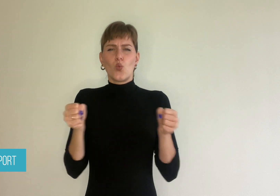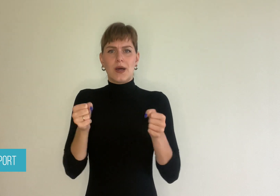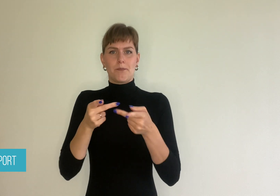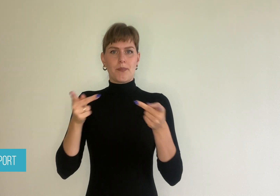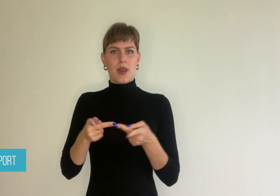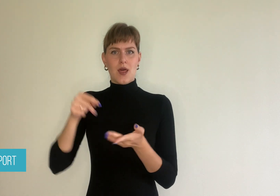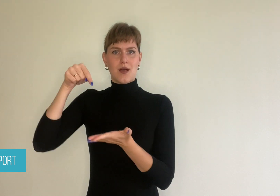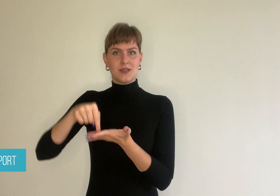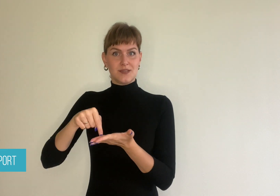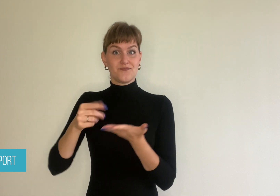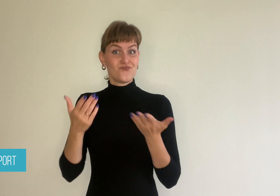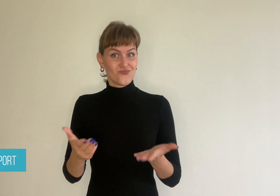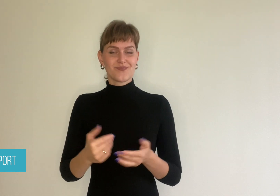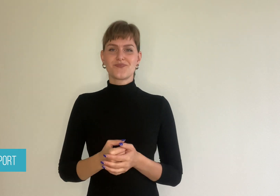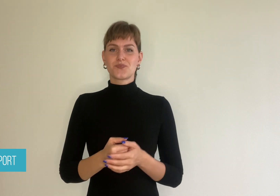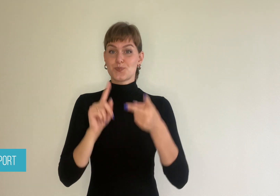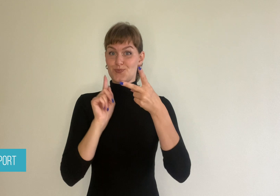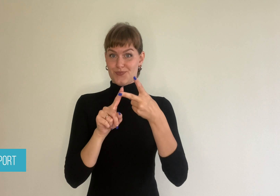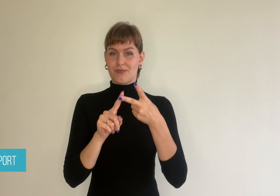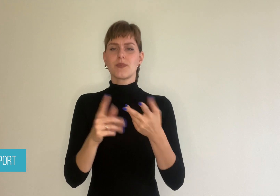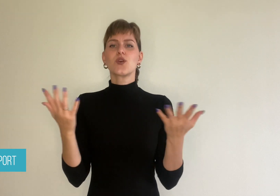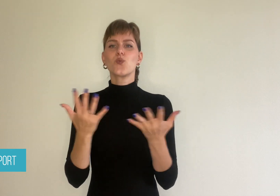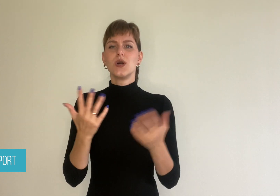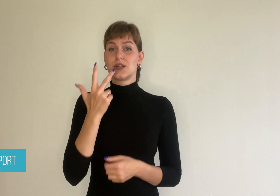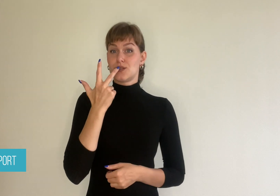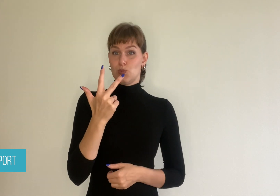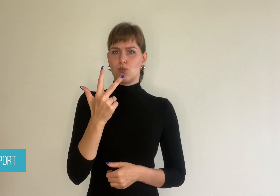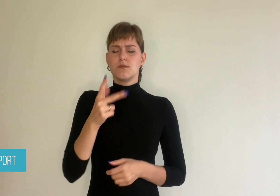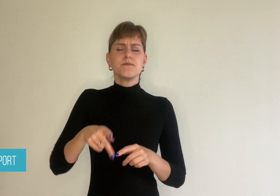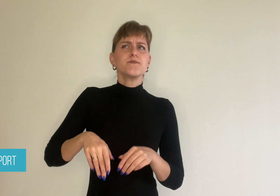where is the coldest place where you have ever walked?